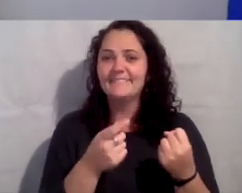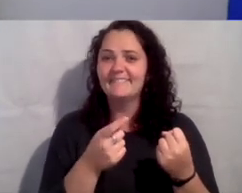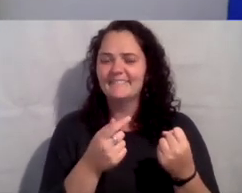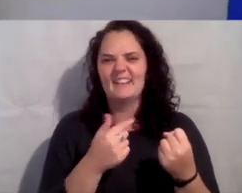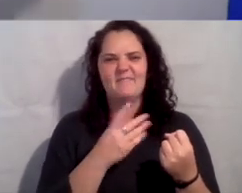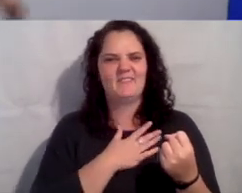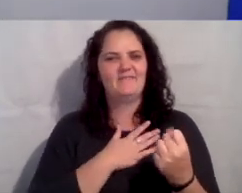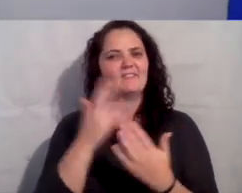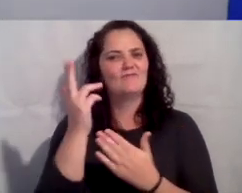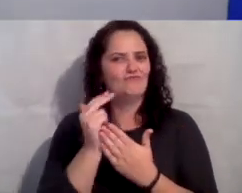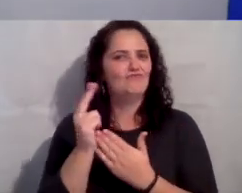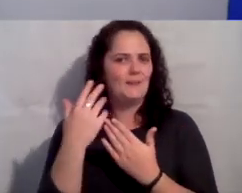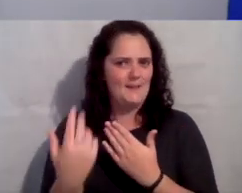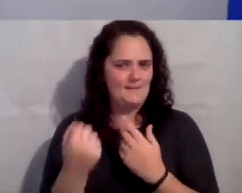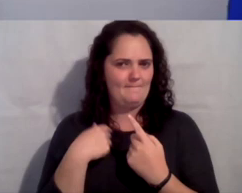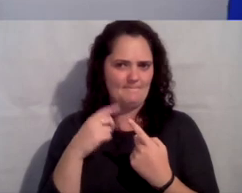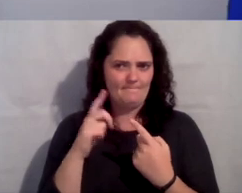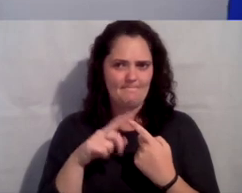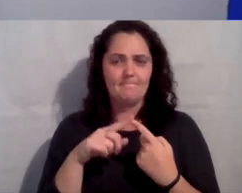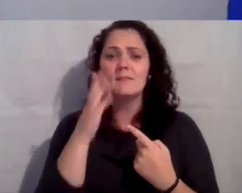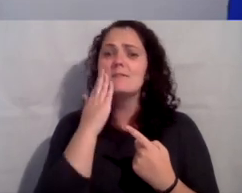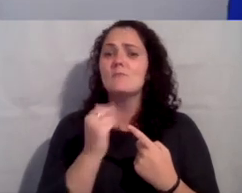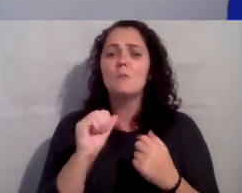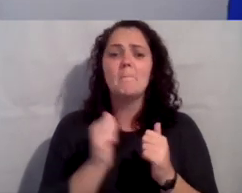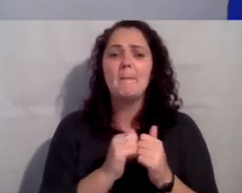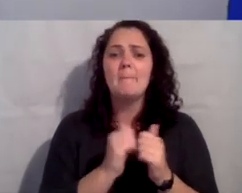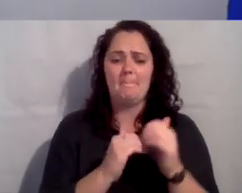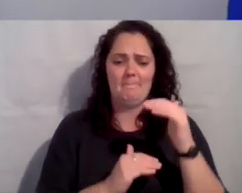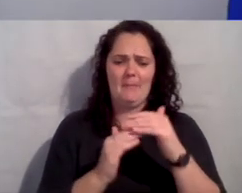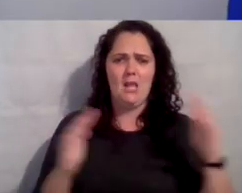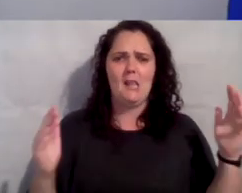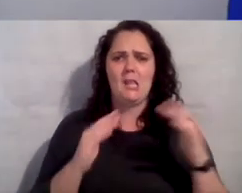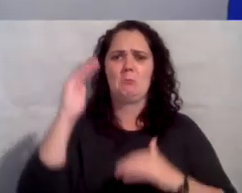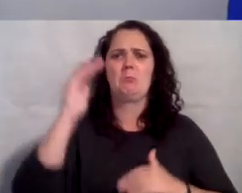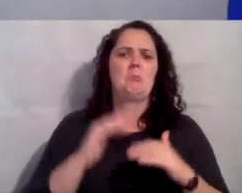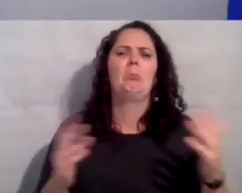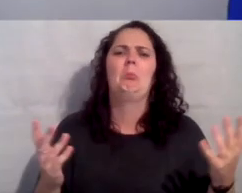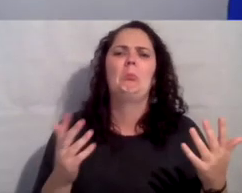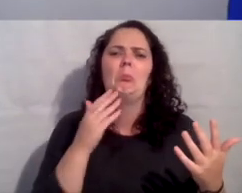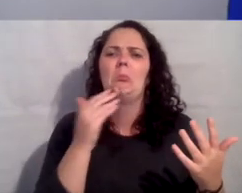sheet of paper over here. Whatever type of paper you have, whatever size is going to work – the bigger the better,